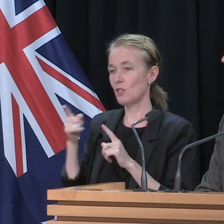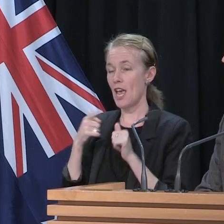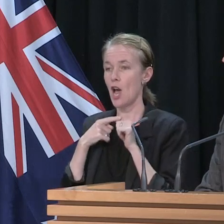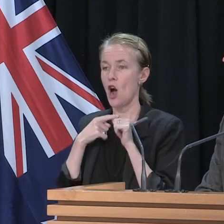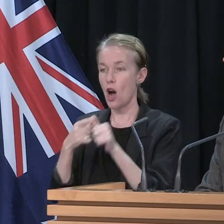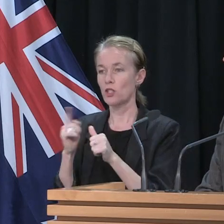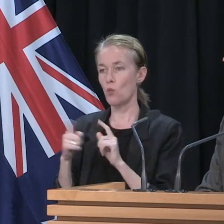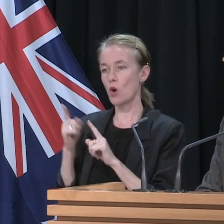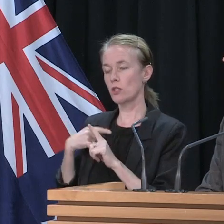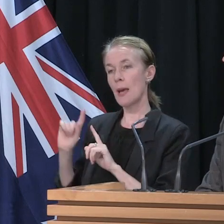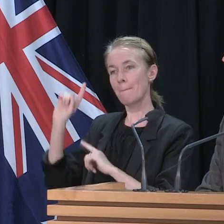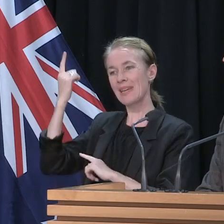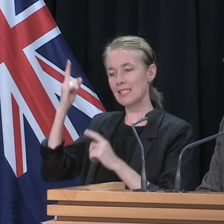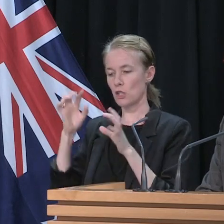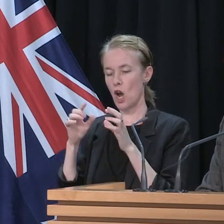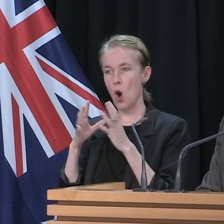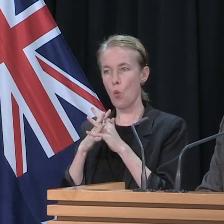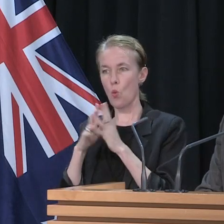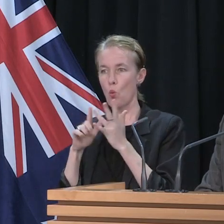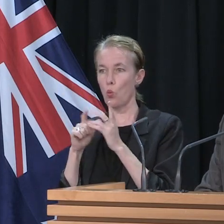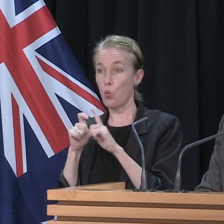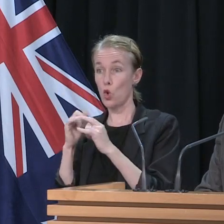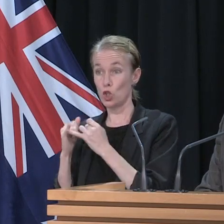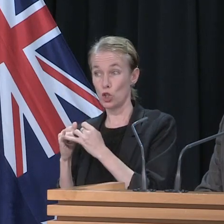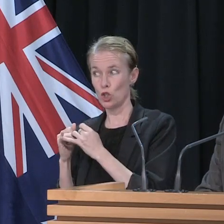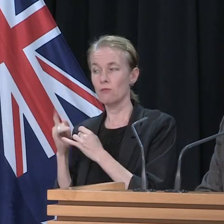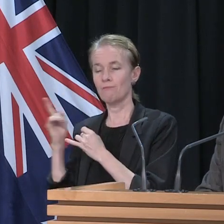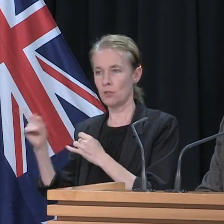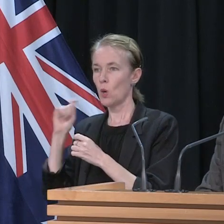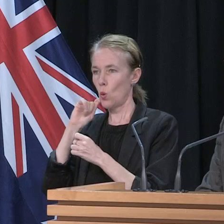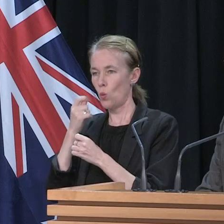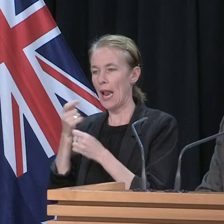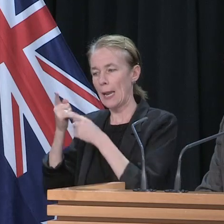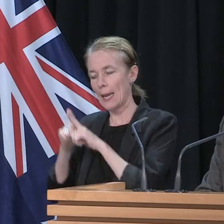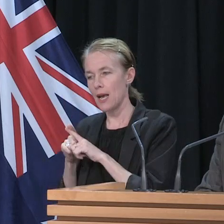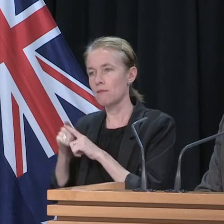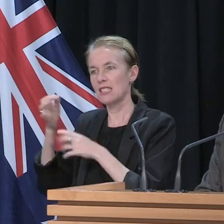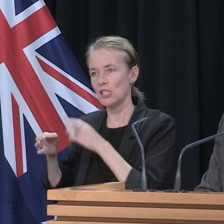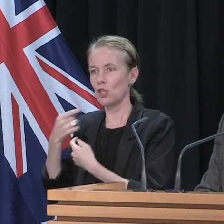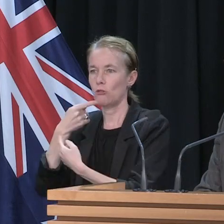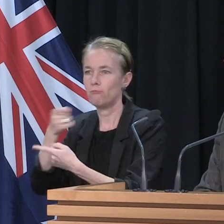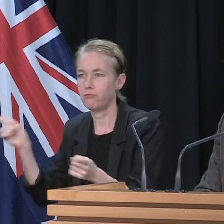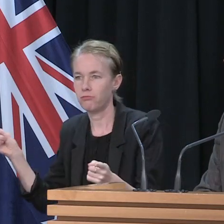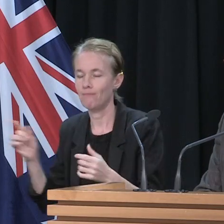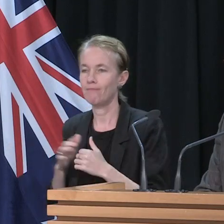charging for managed isolation and so on. As I indicated earlier in the week, can